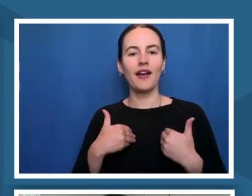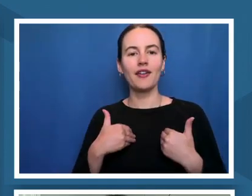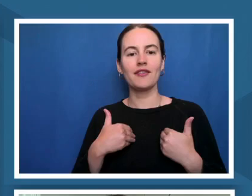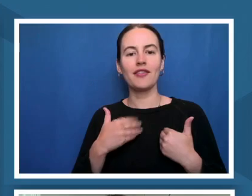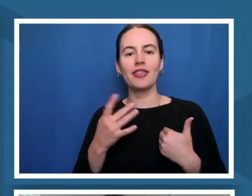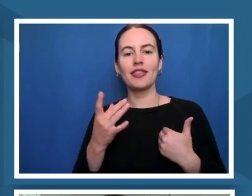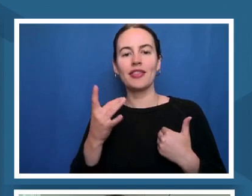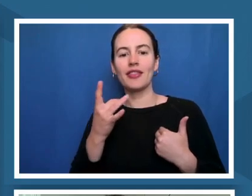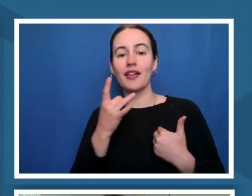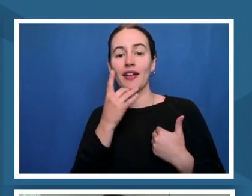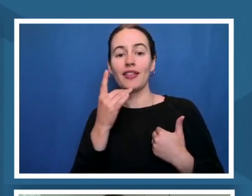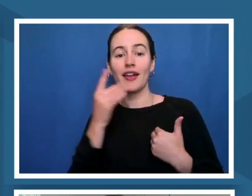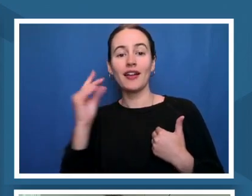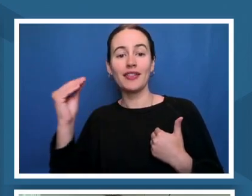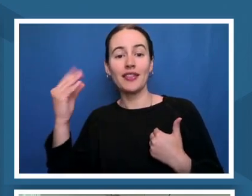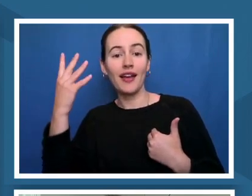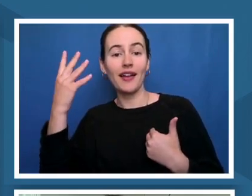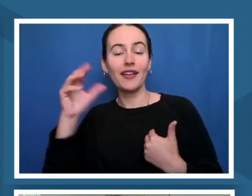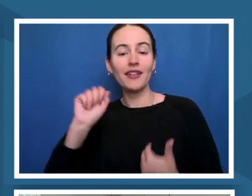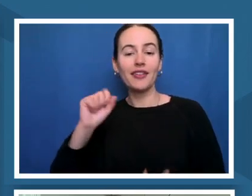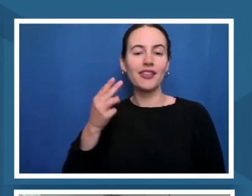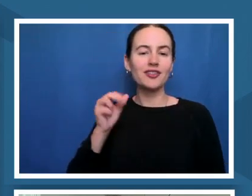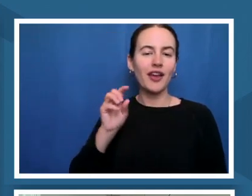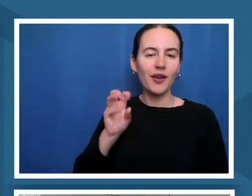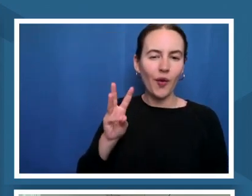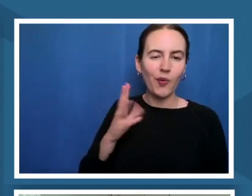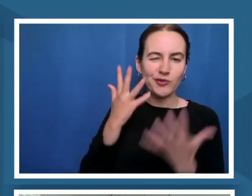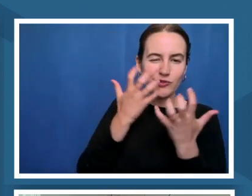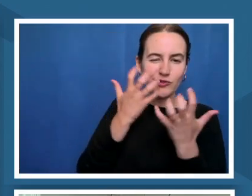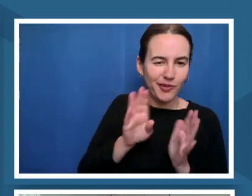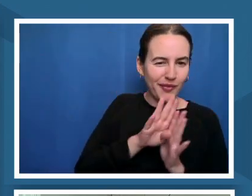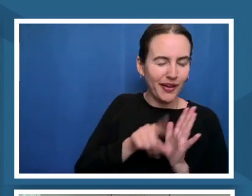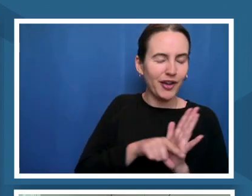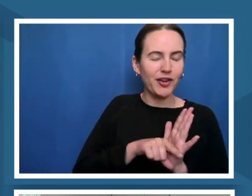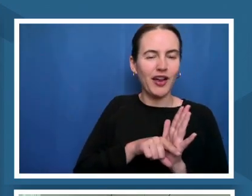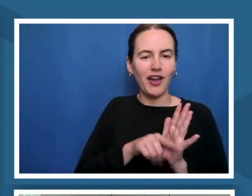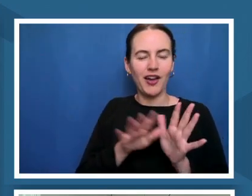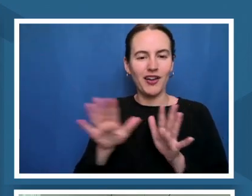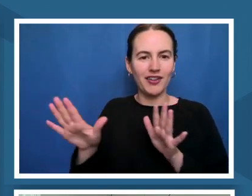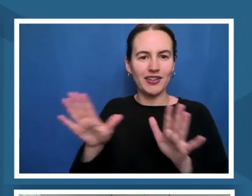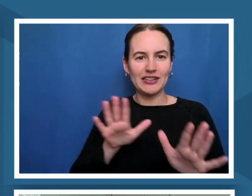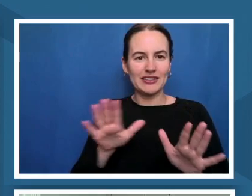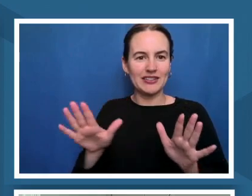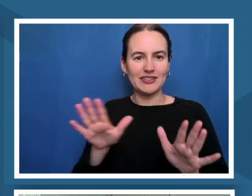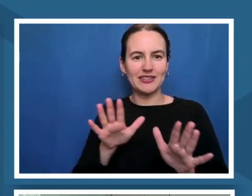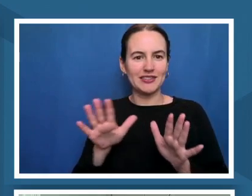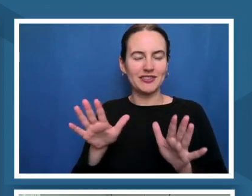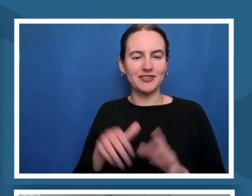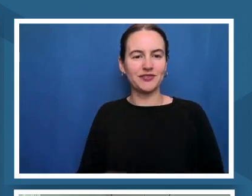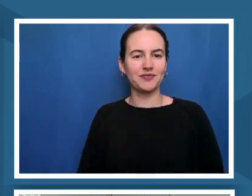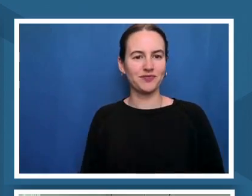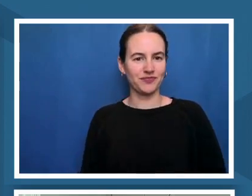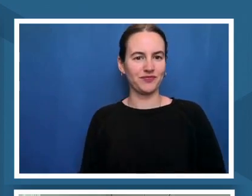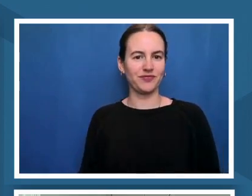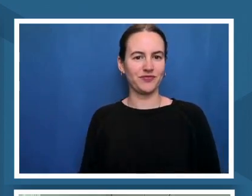dark in the background and that really um heavy light around the tren the